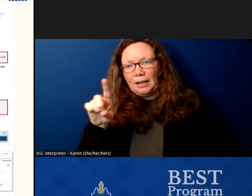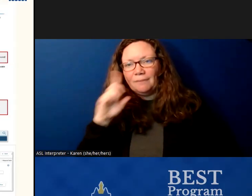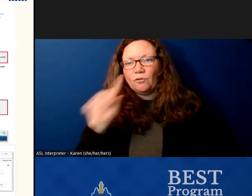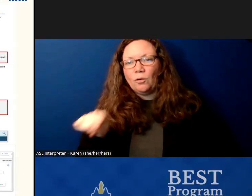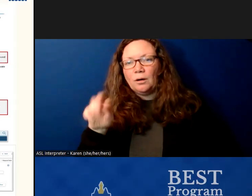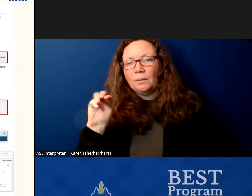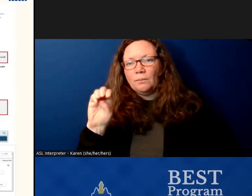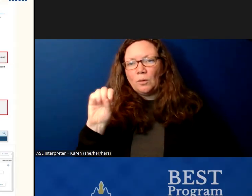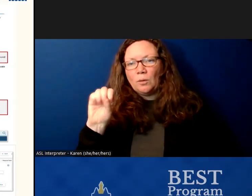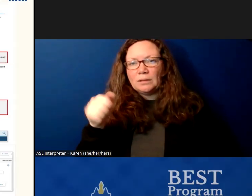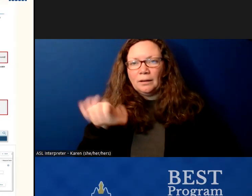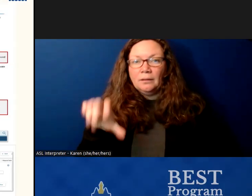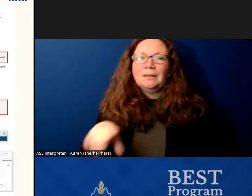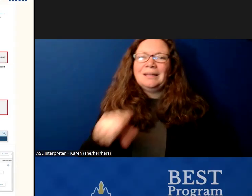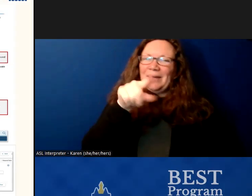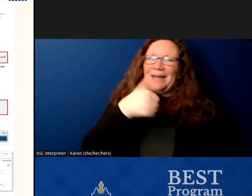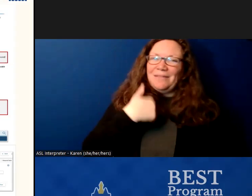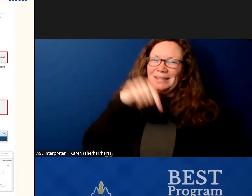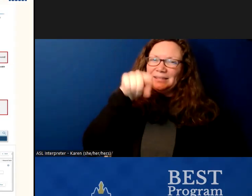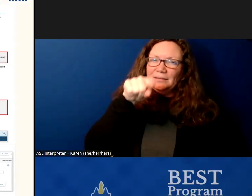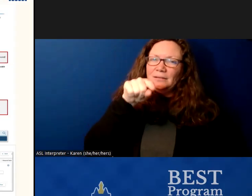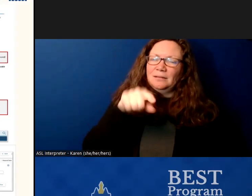First, we have this getting started document, that kind of goes through